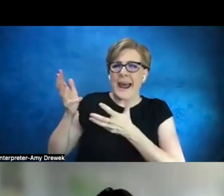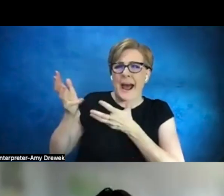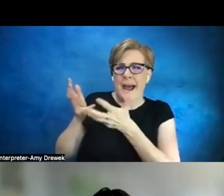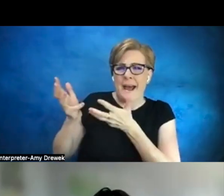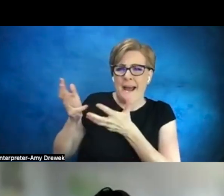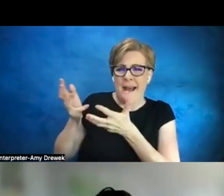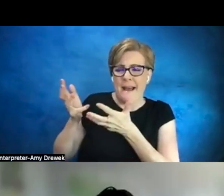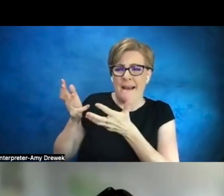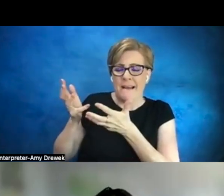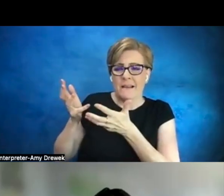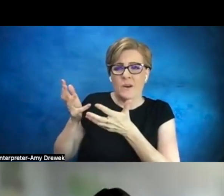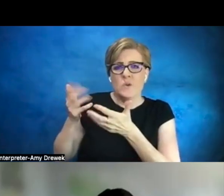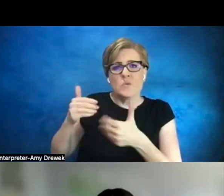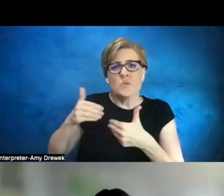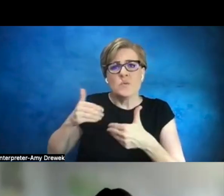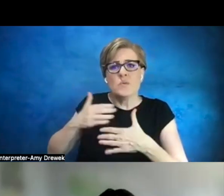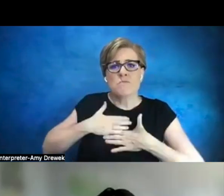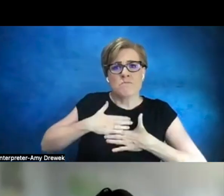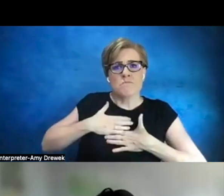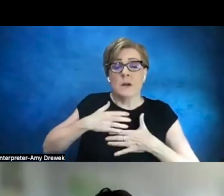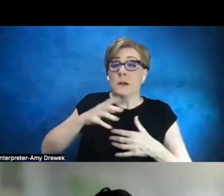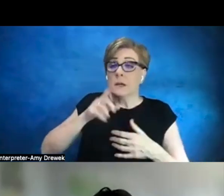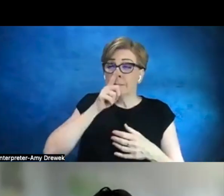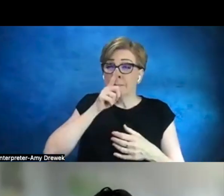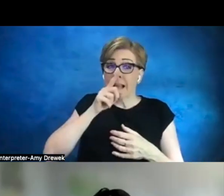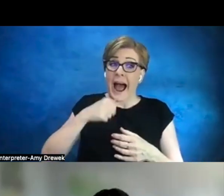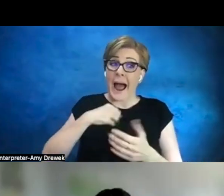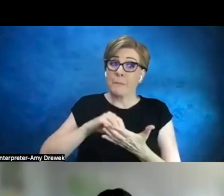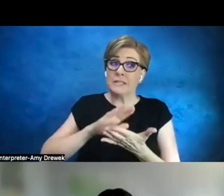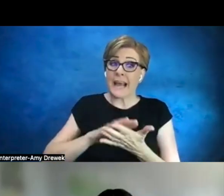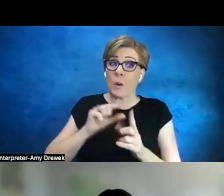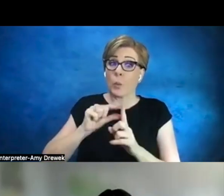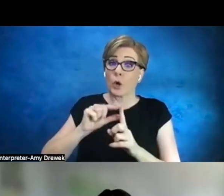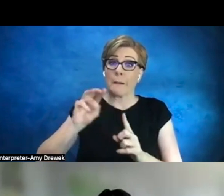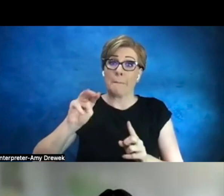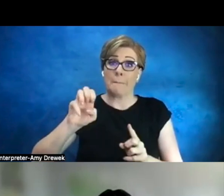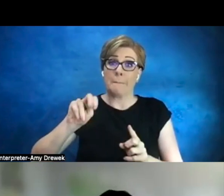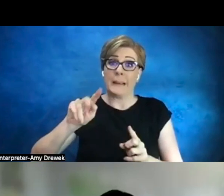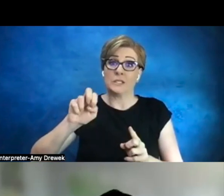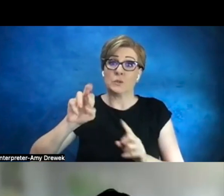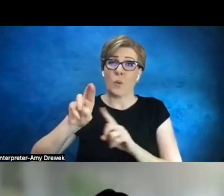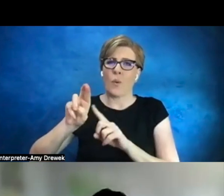have to be a formal mentoring relationship. And so what I'm asking is, if you feel brave,